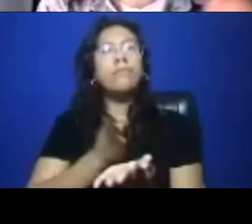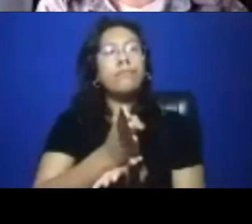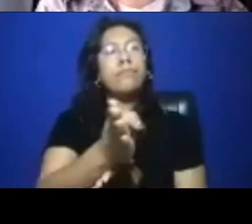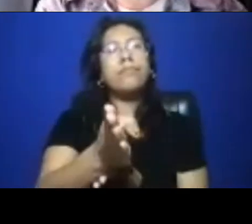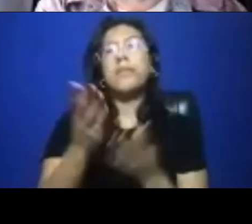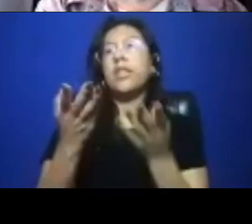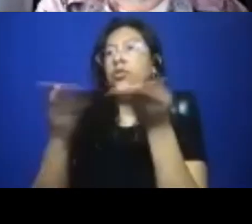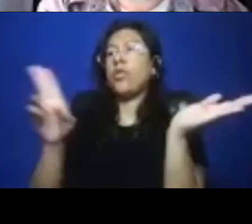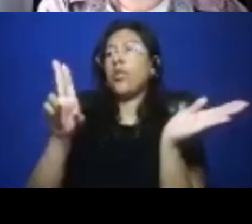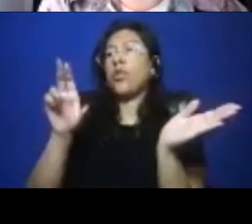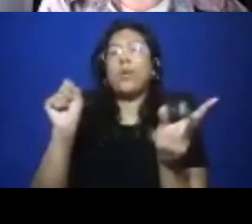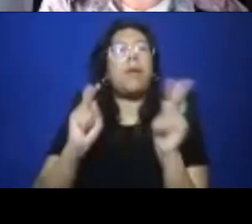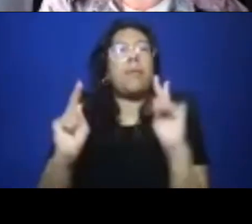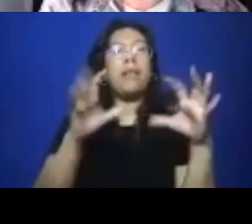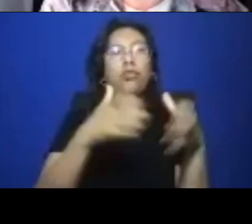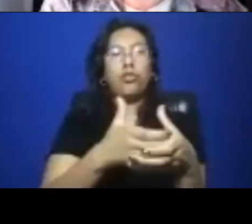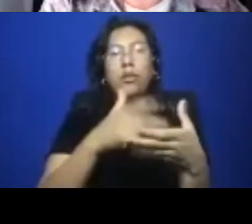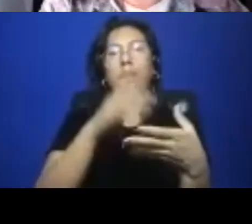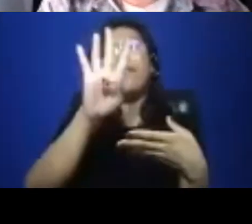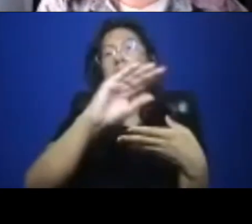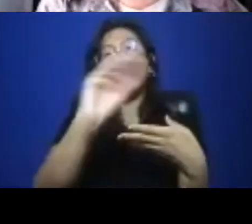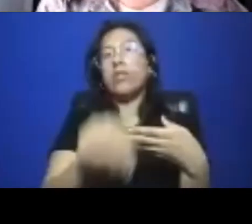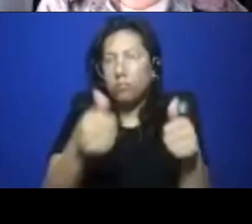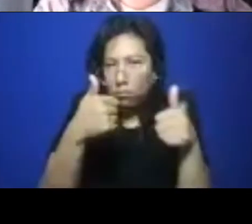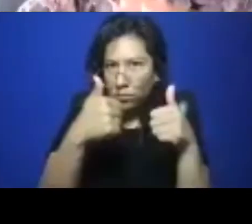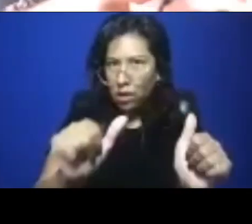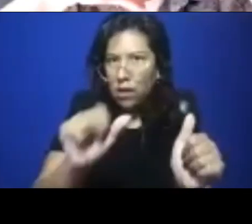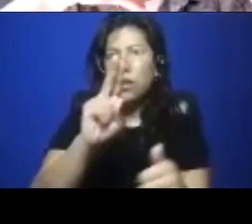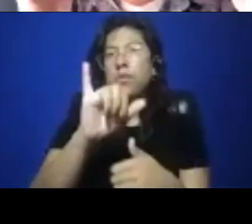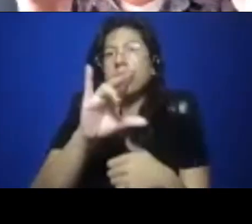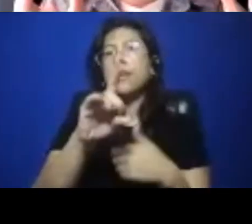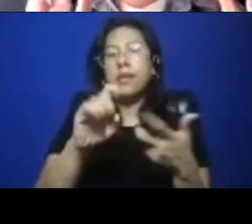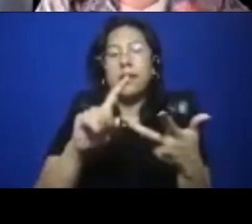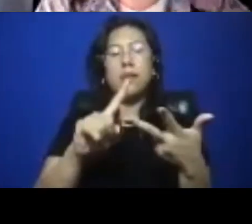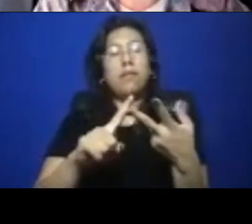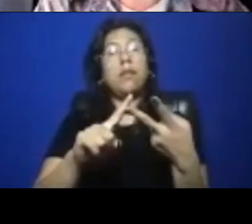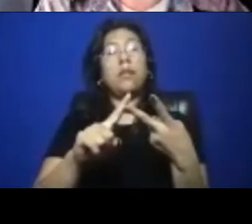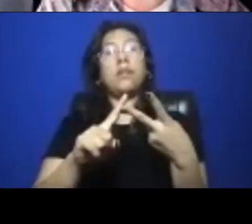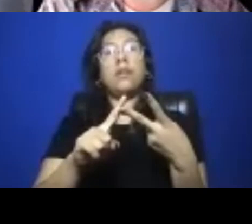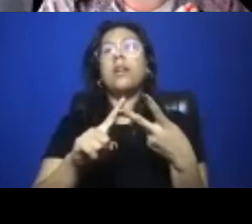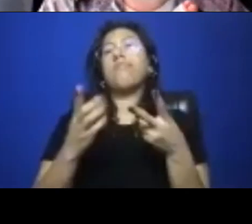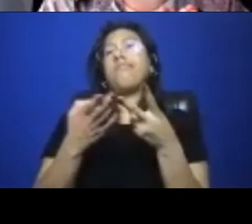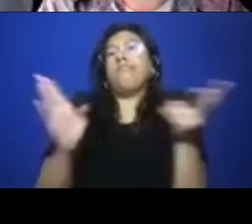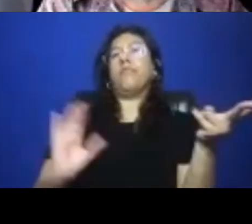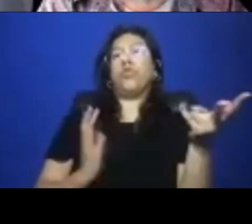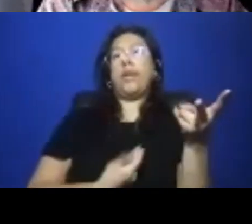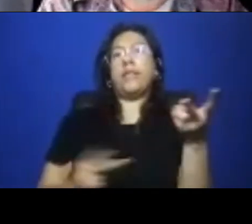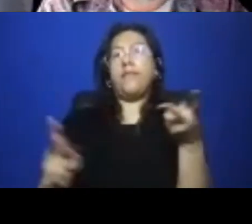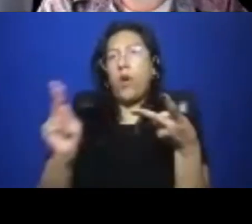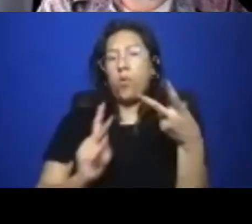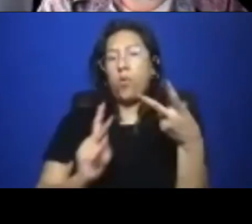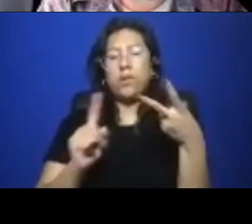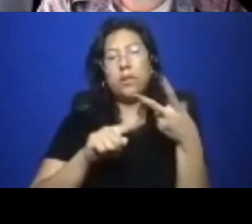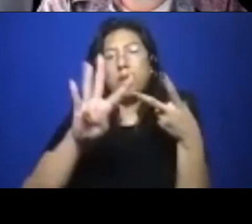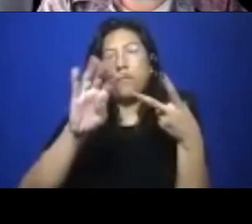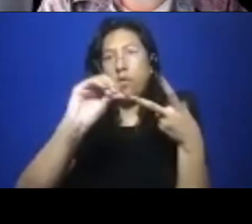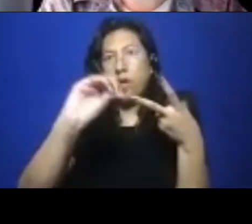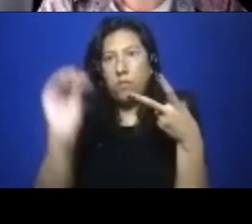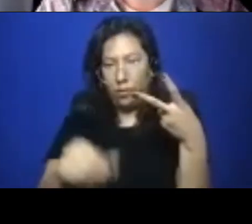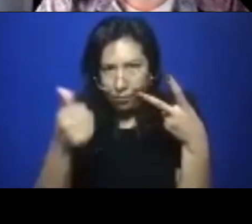which is around 5% attempt suicide, trans folks kind of in general who are at 40% who attempt suicide.